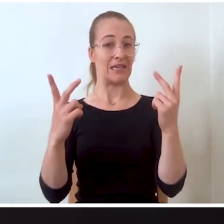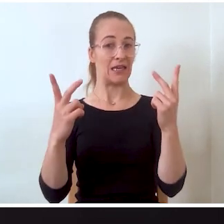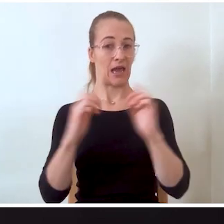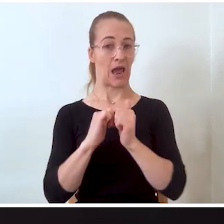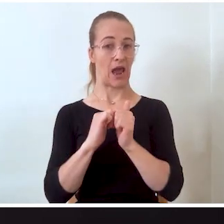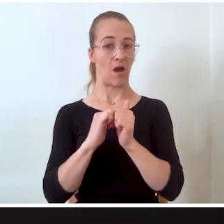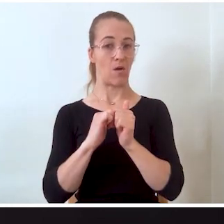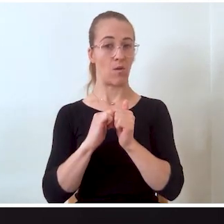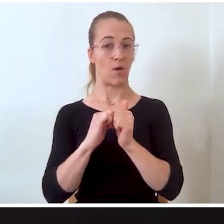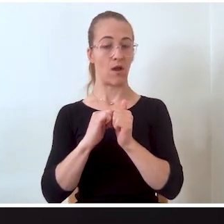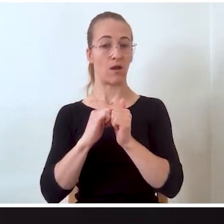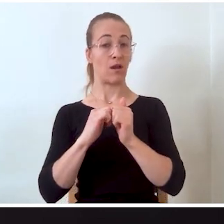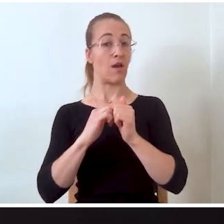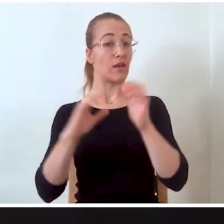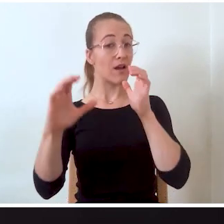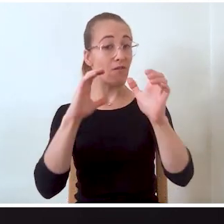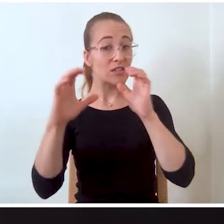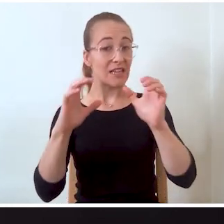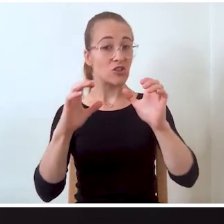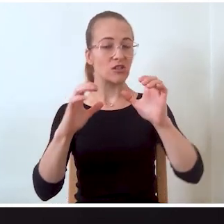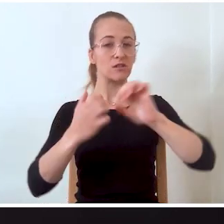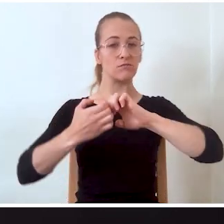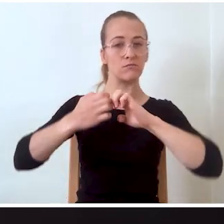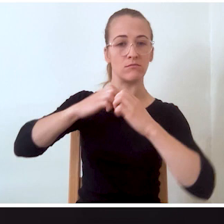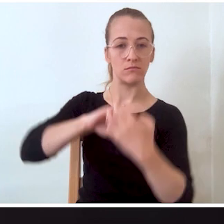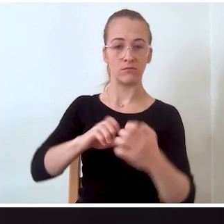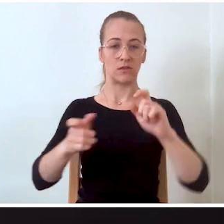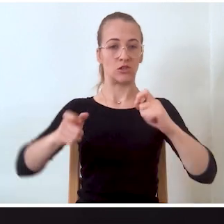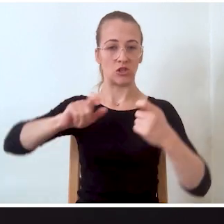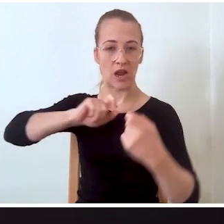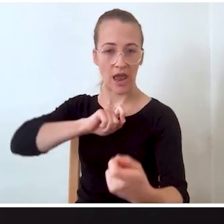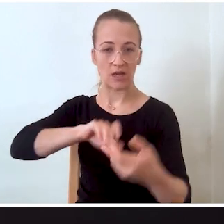that even these conversations are evolving organically